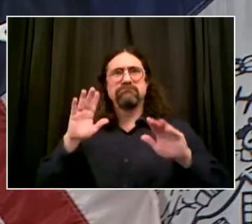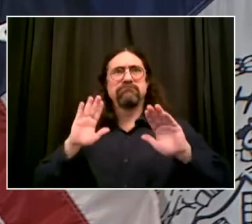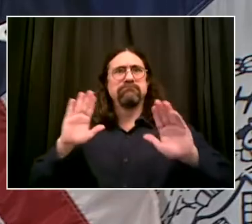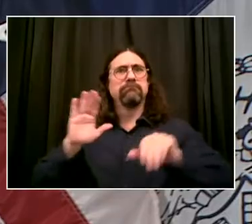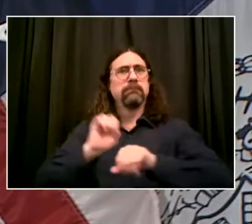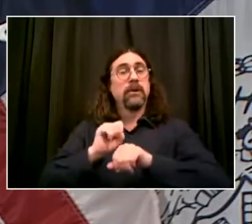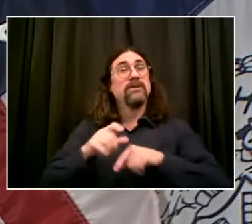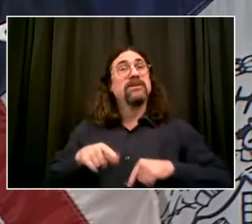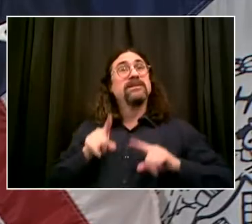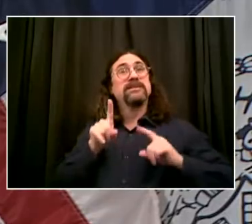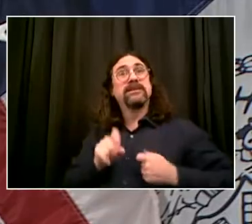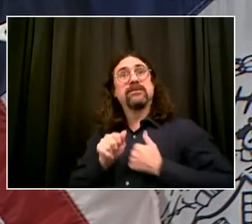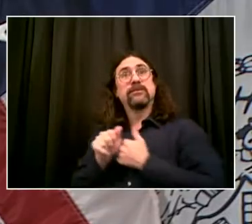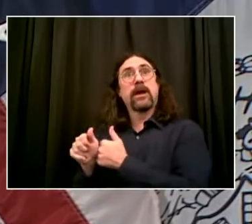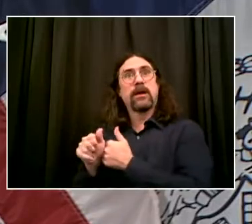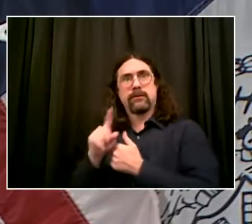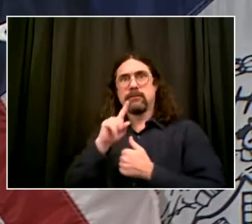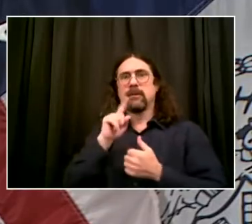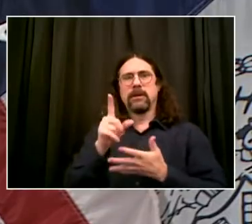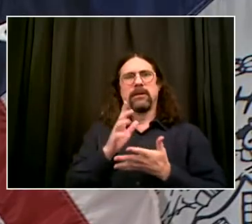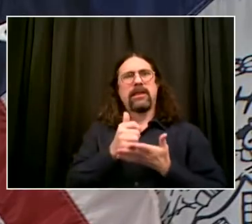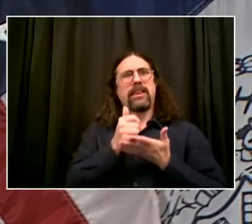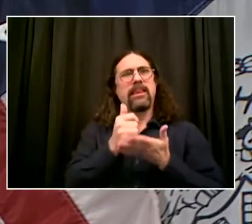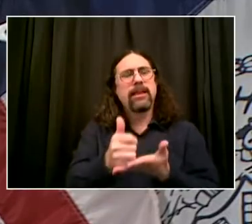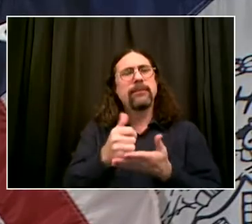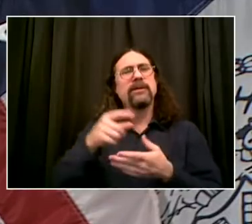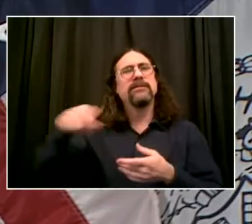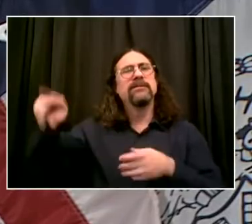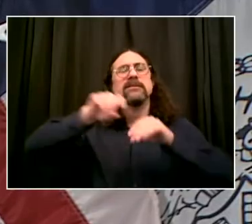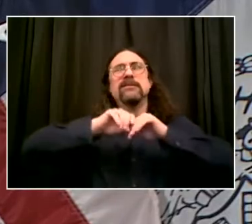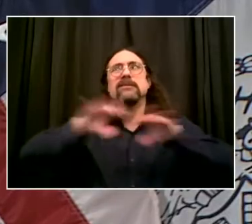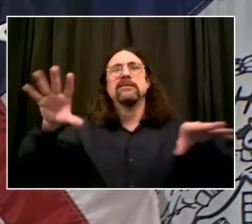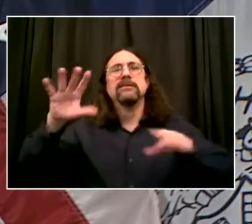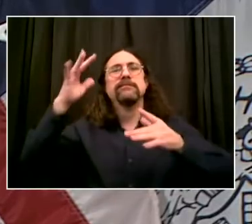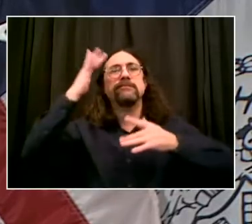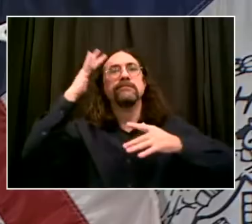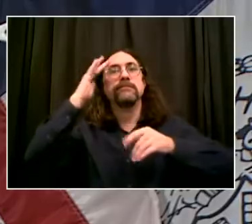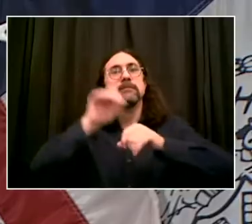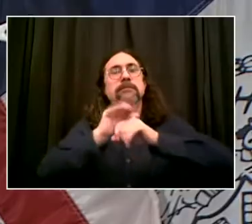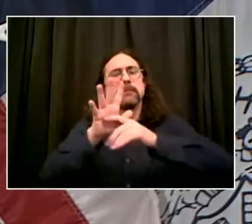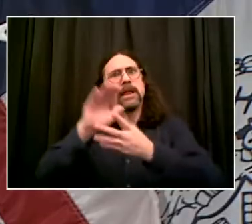PROTECT PEOPLE. THTHOUSANDS UPON THOUSANDS OF